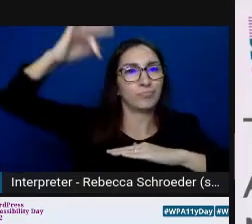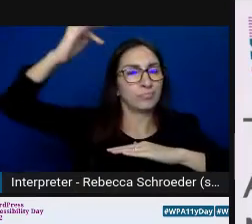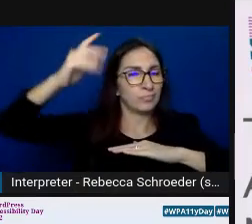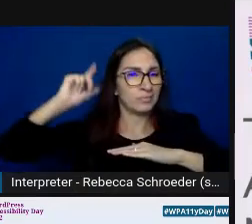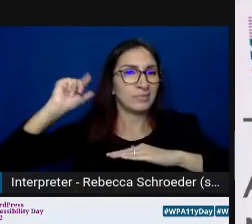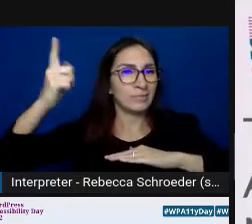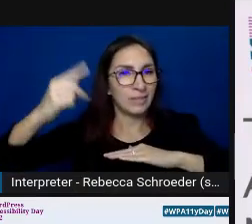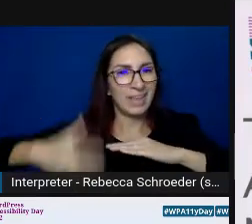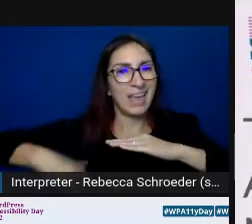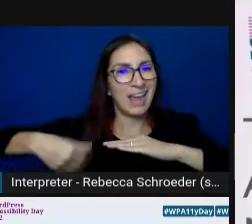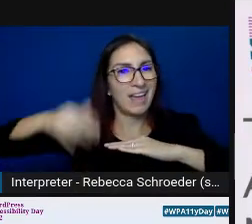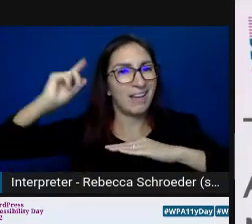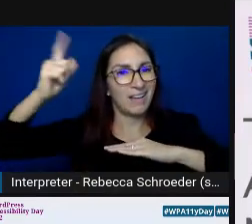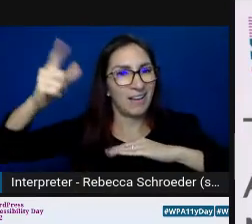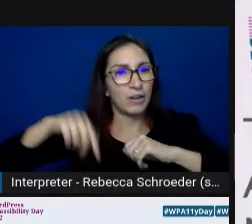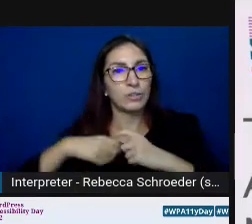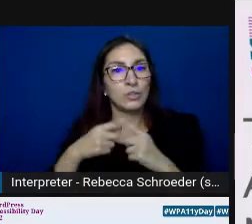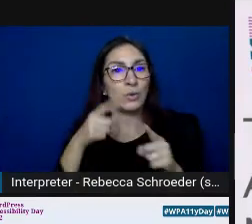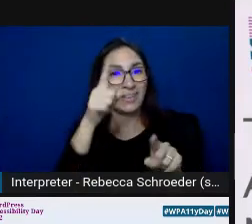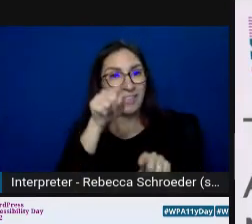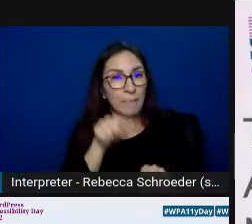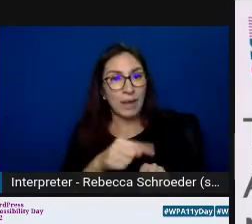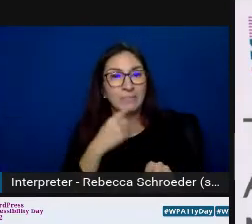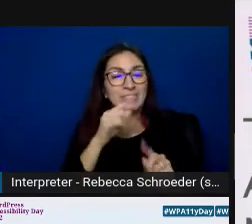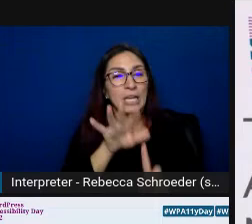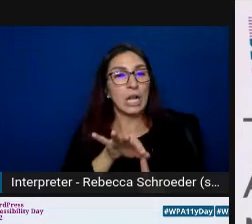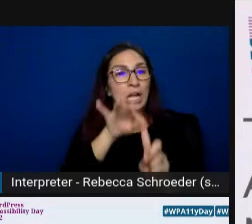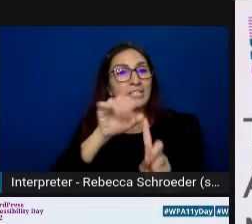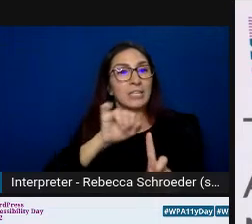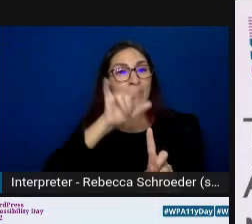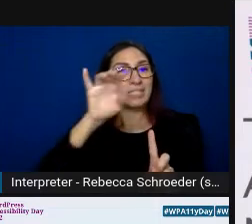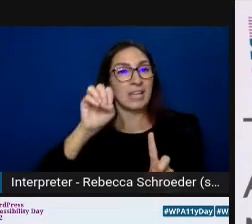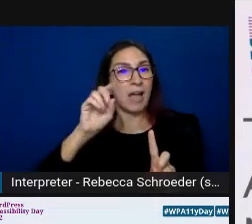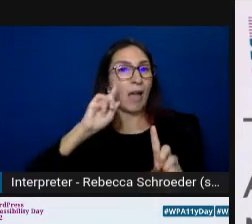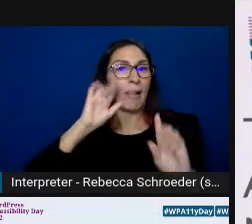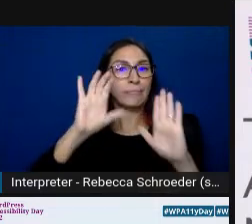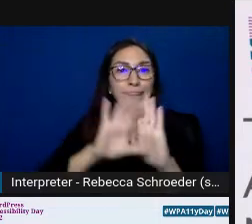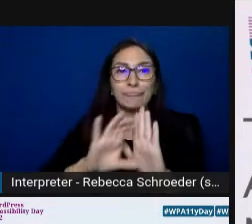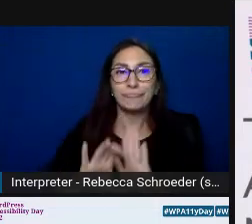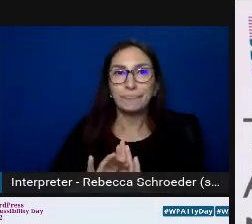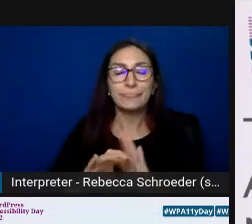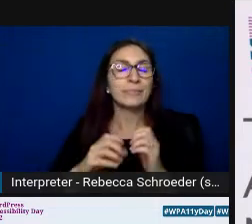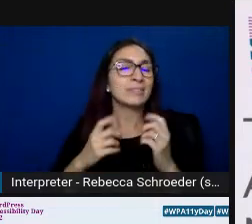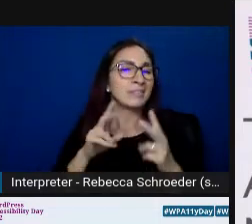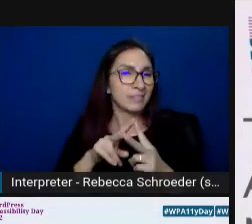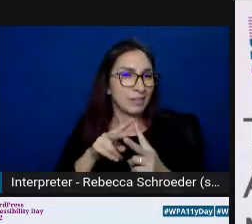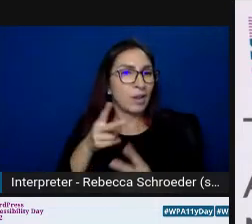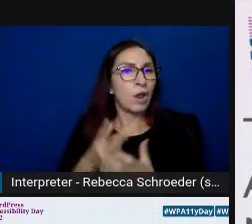that you have your custom styles and your images. That's going to be on a per project basis.